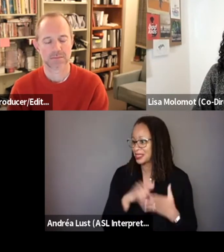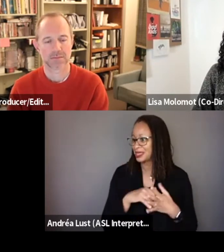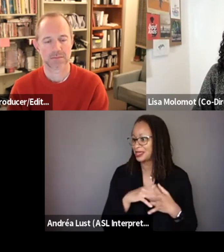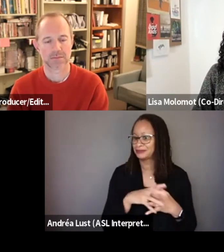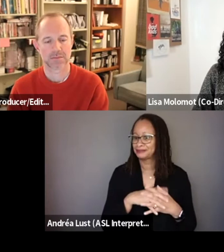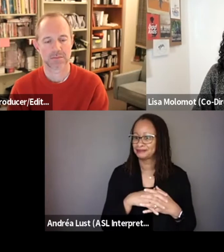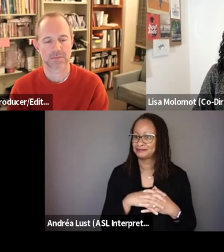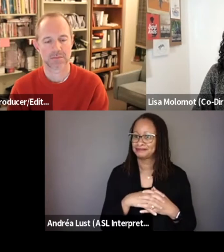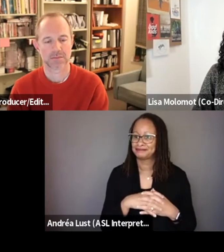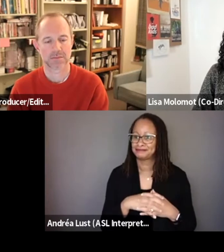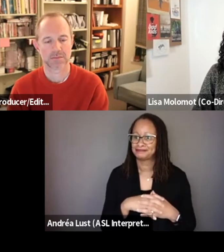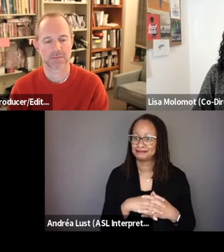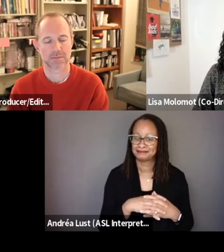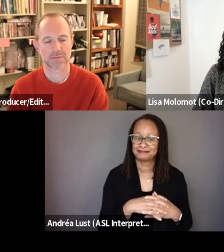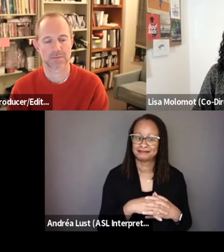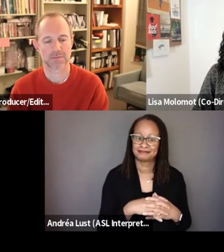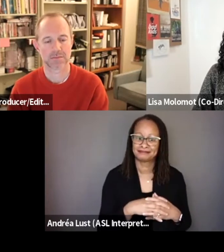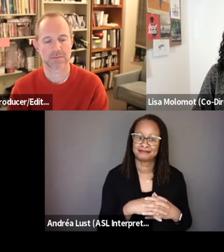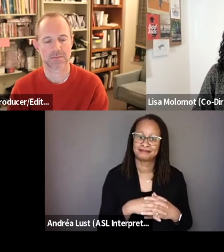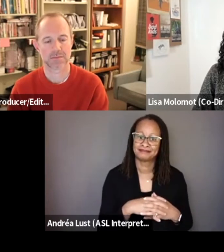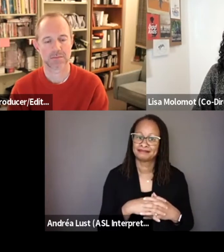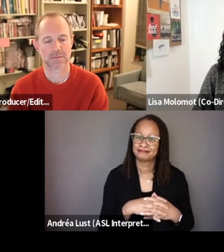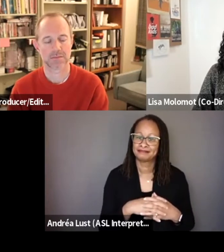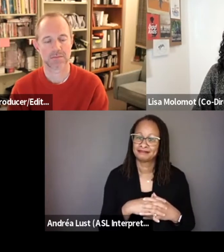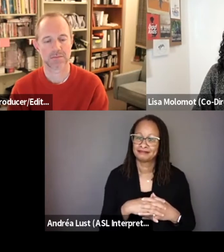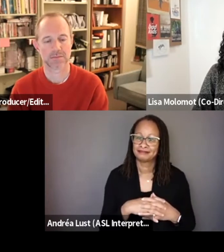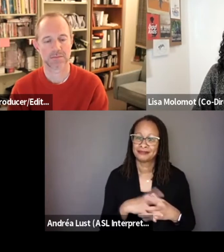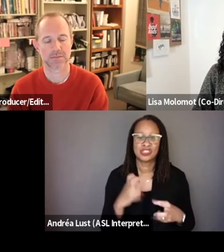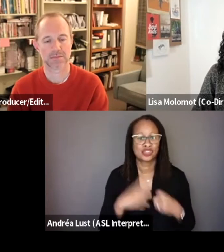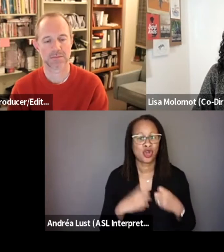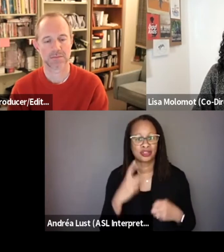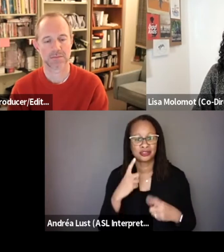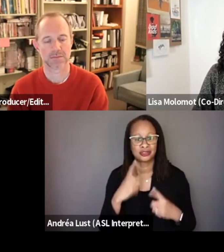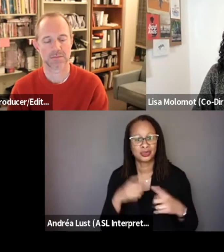that is so hard to, even right now it's so hard to explain,